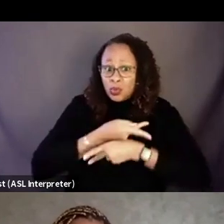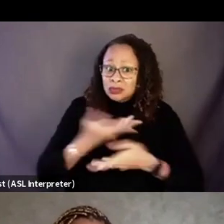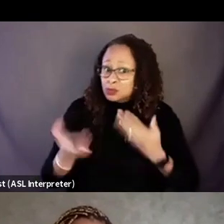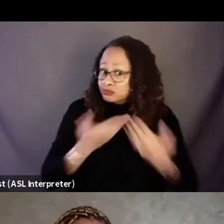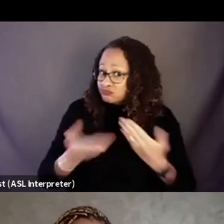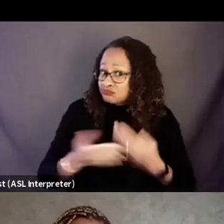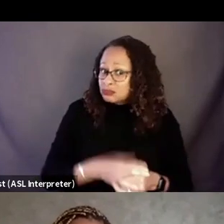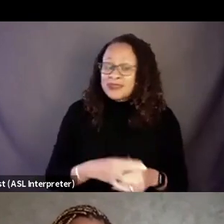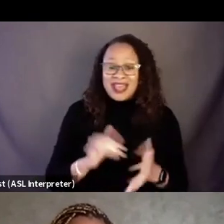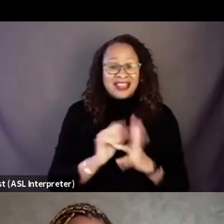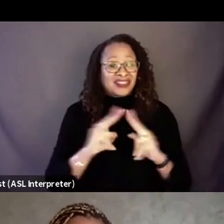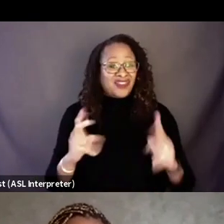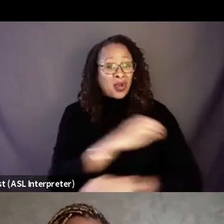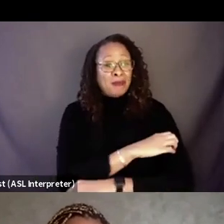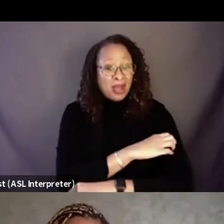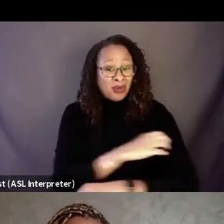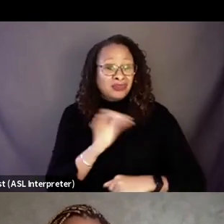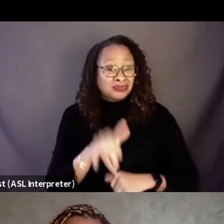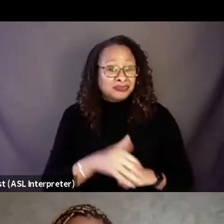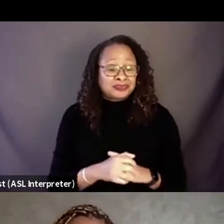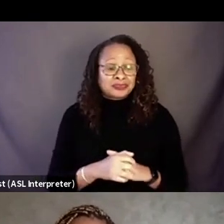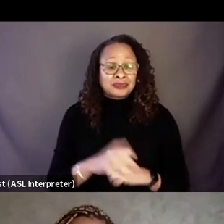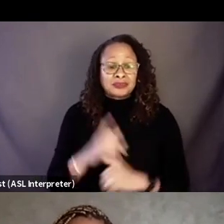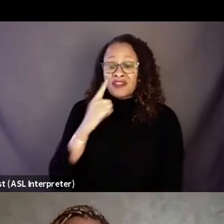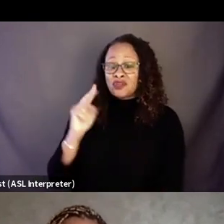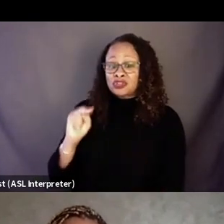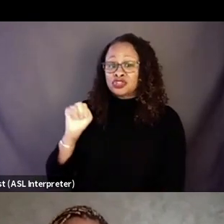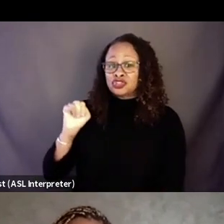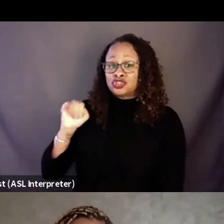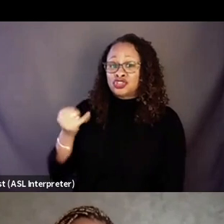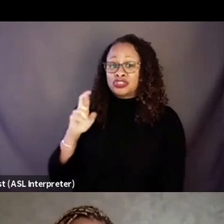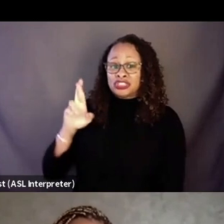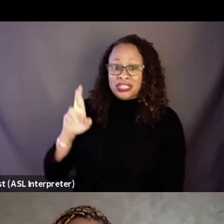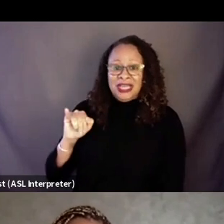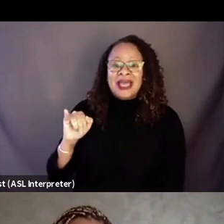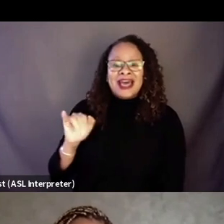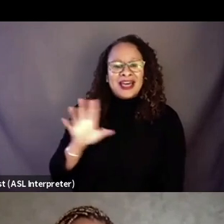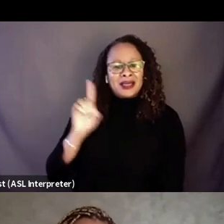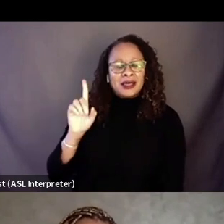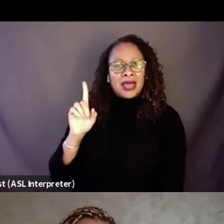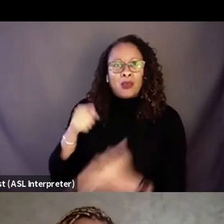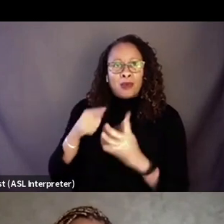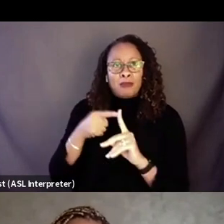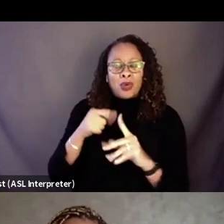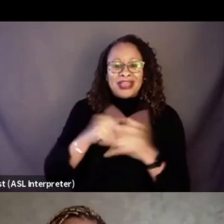And for you Njeri, the question you ask in the car about what comes first, God, family